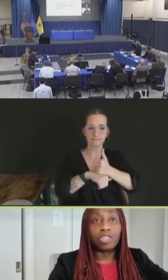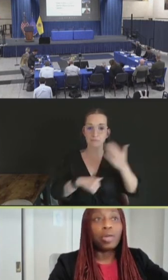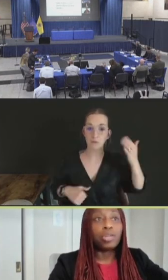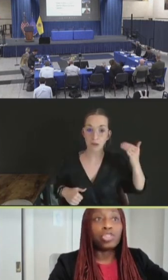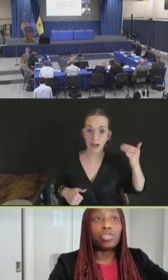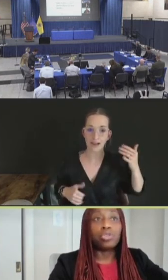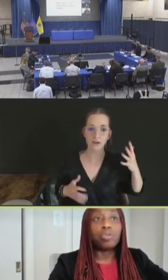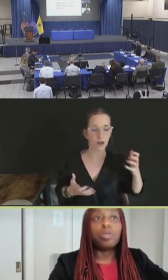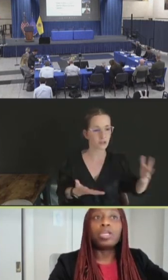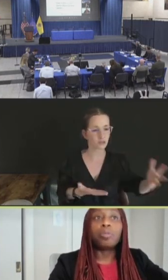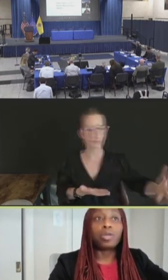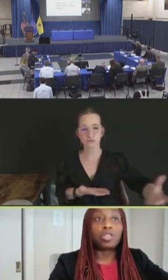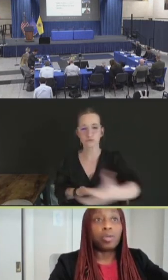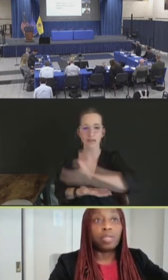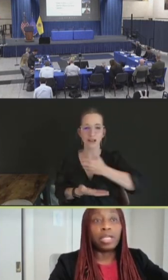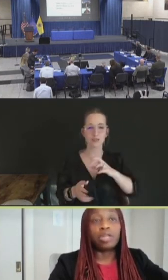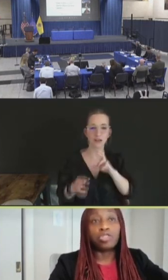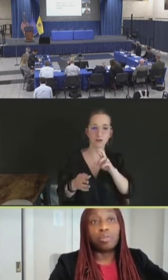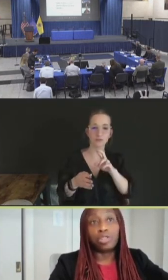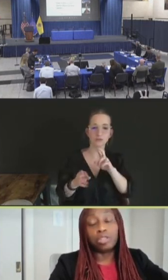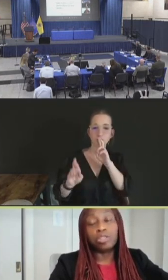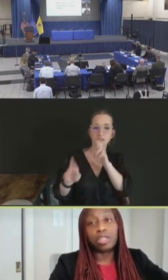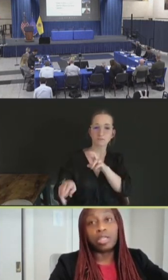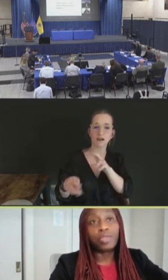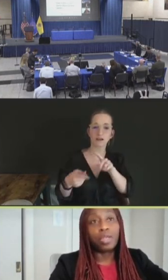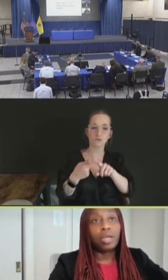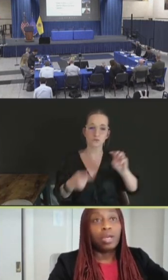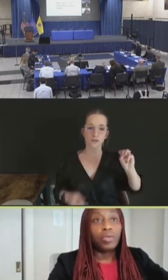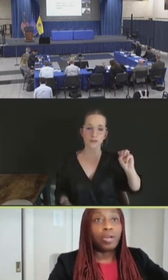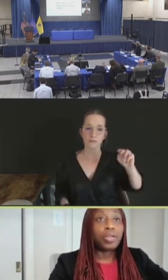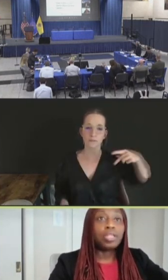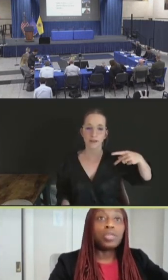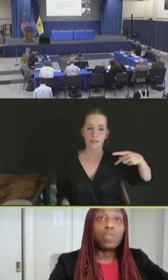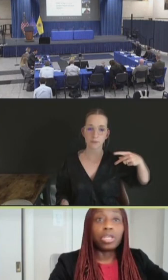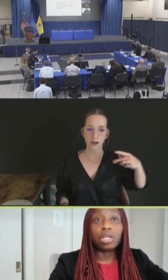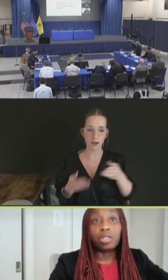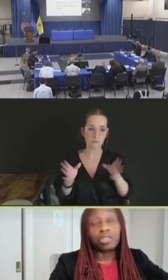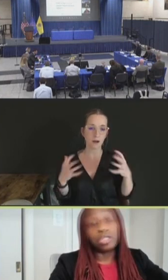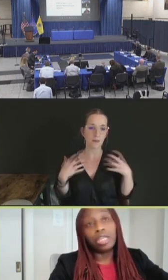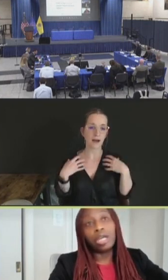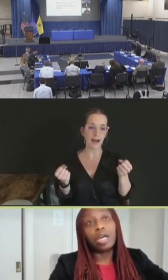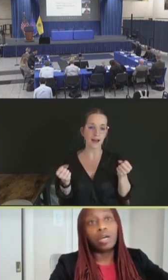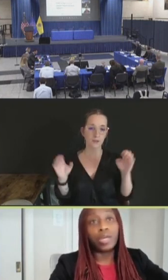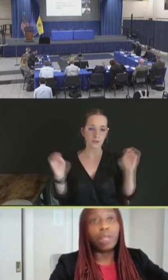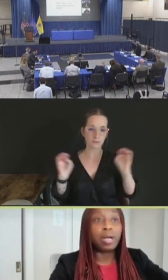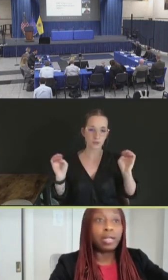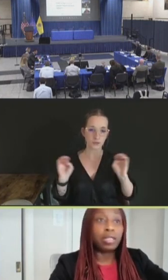response to the monkeypox public health emergency. We are currently working closely with our partners